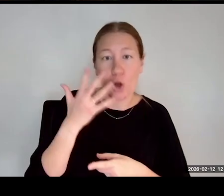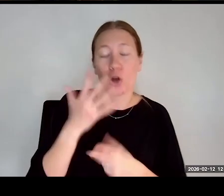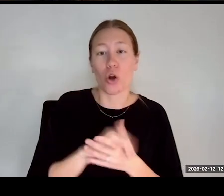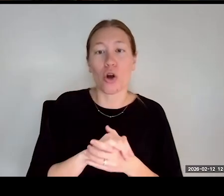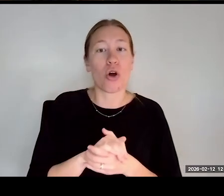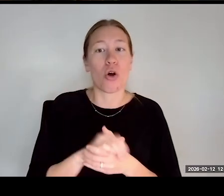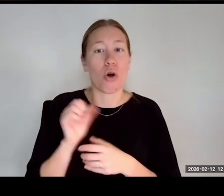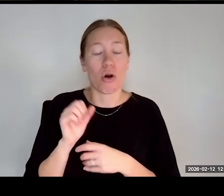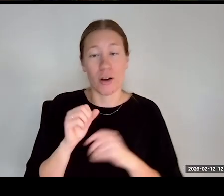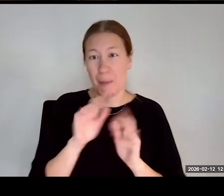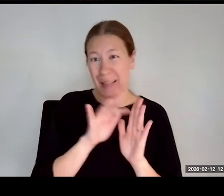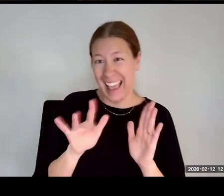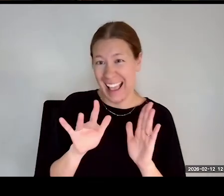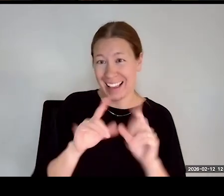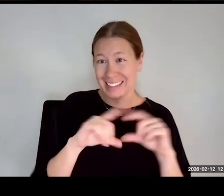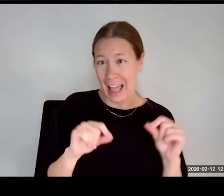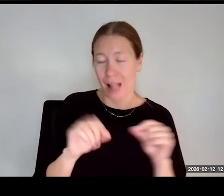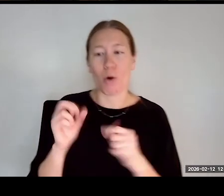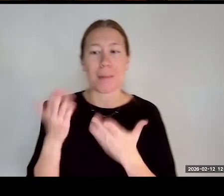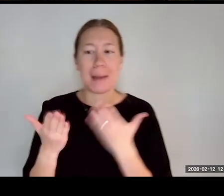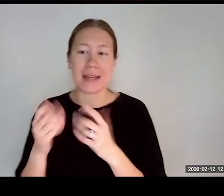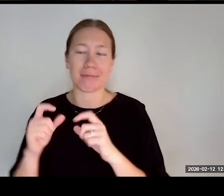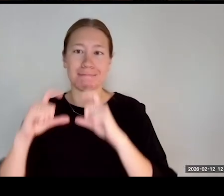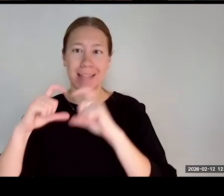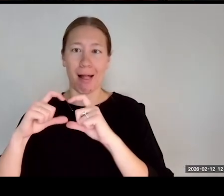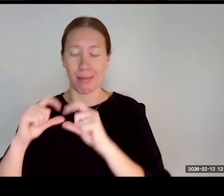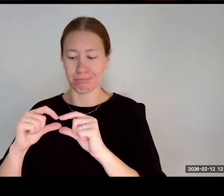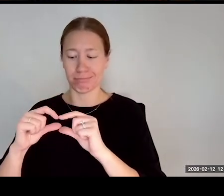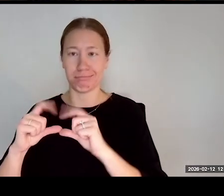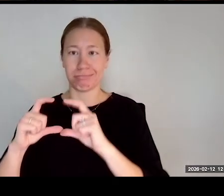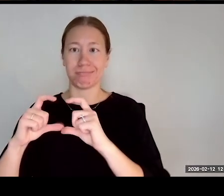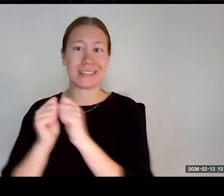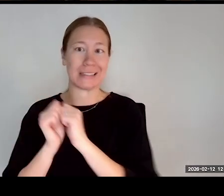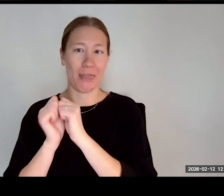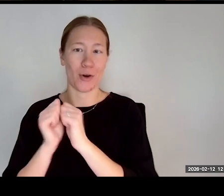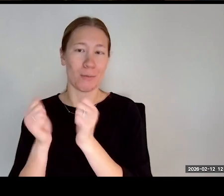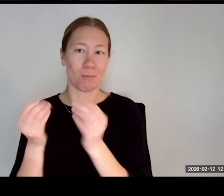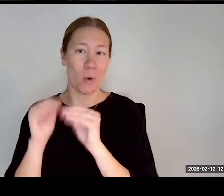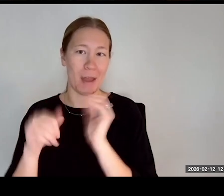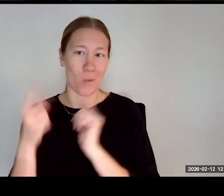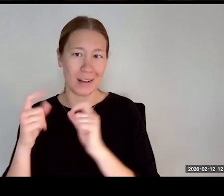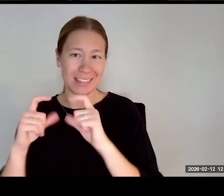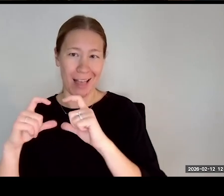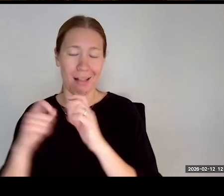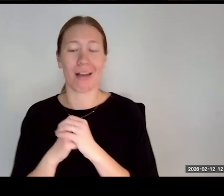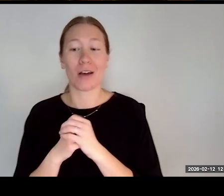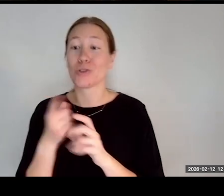blank or merge cells. So if you would like to clear up some visual clutter in your tables and stylize them a little bit